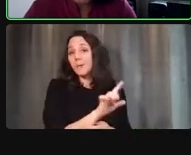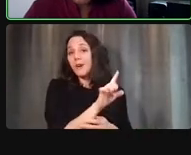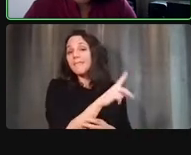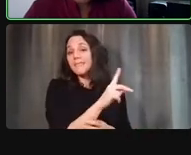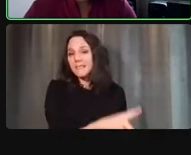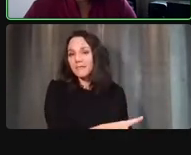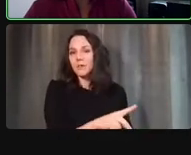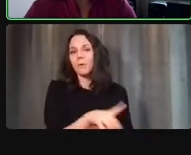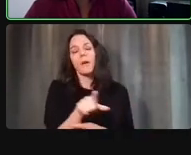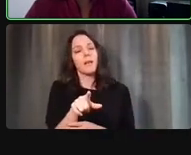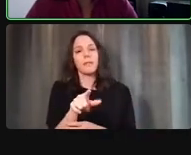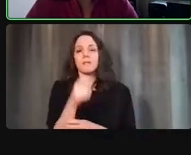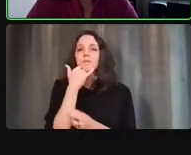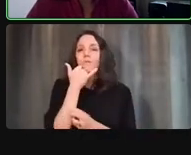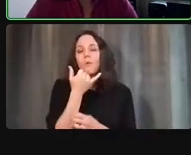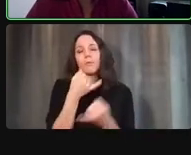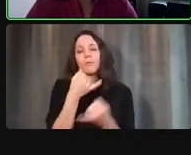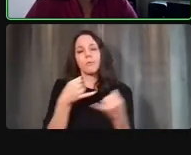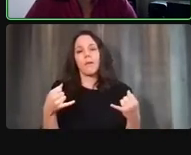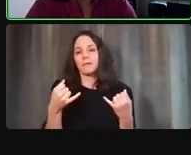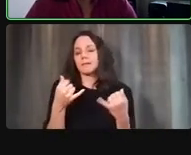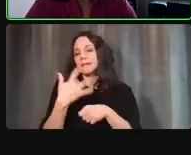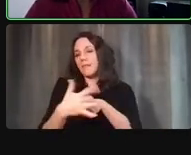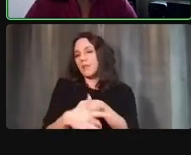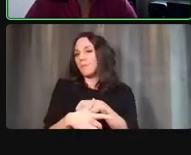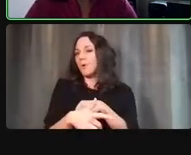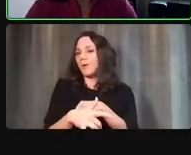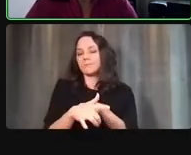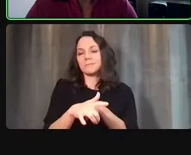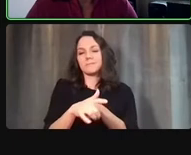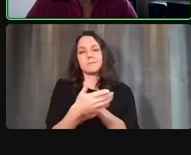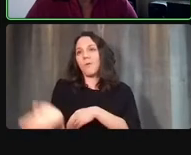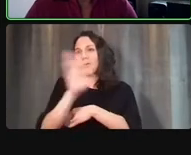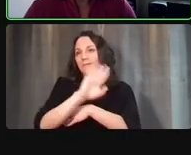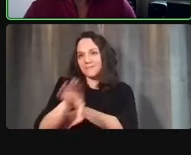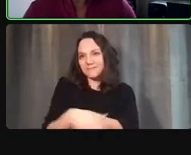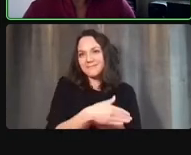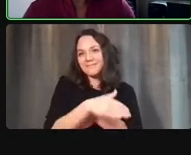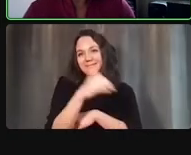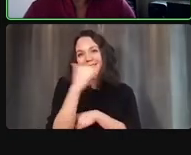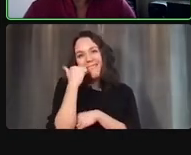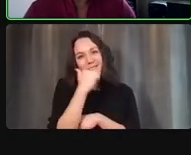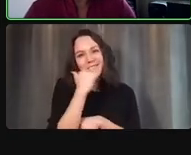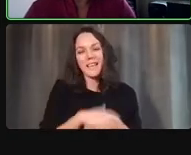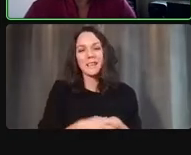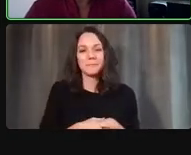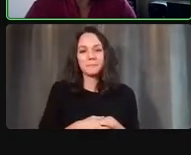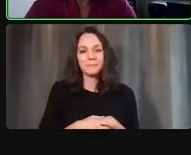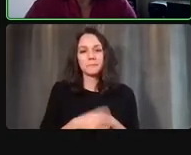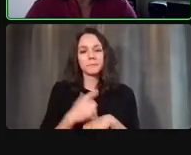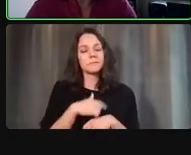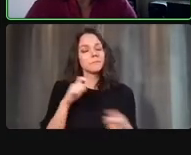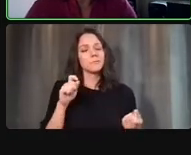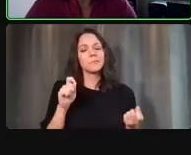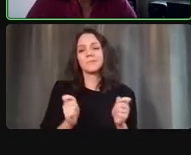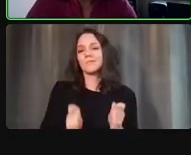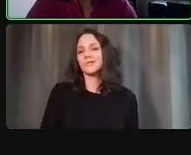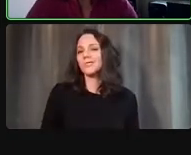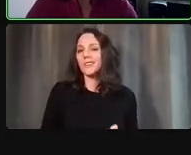four seven and allows callers to call in every Monday. The poems are changed and our poets represent people from all over.